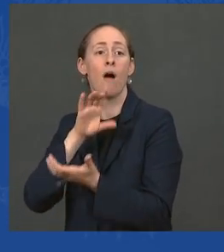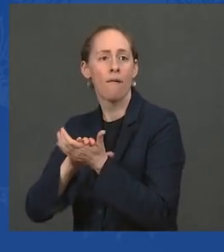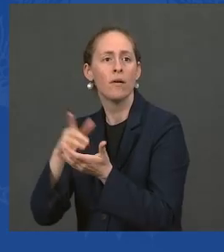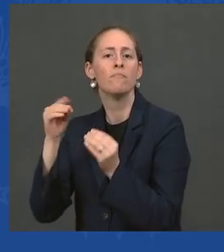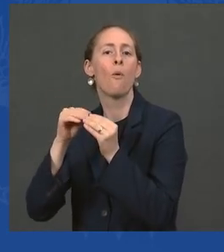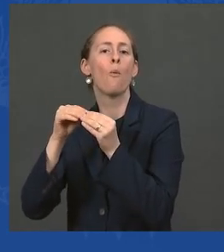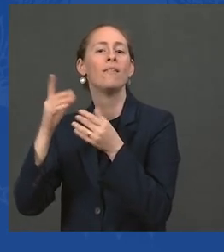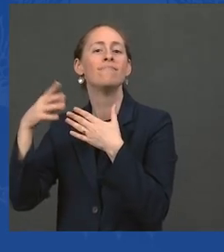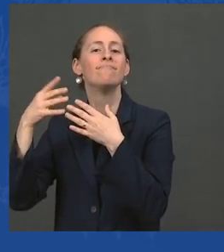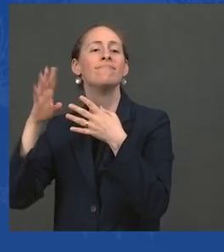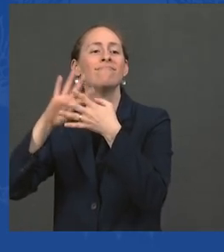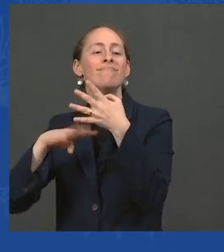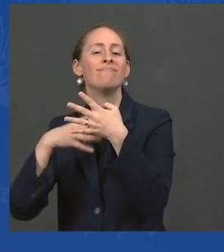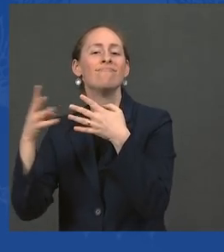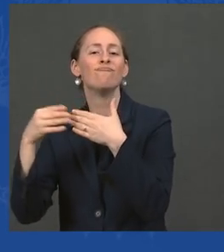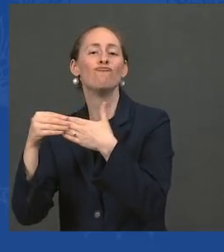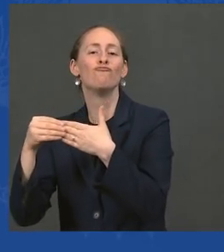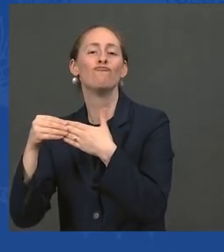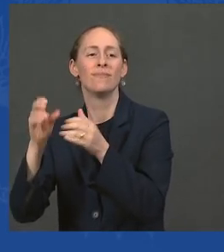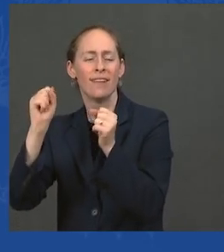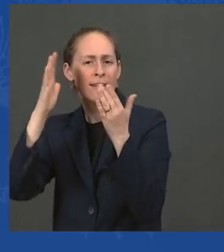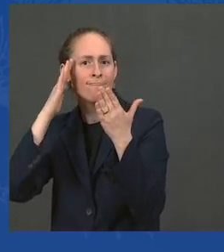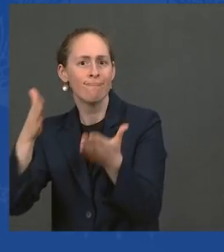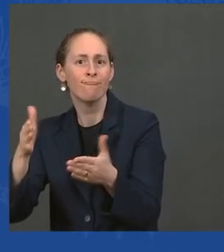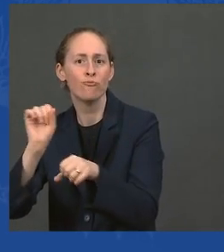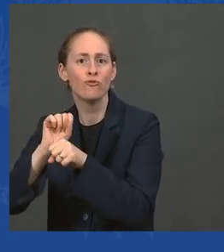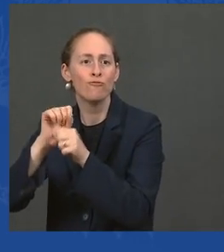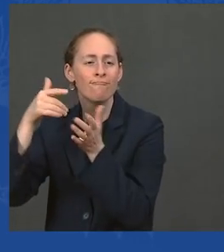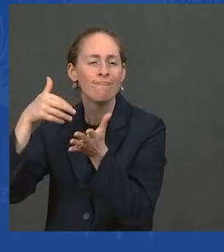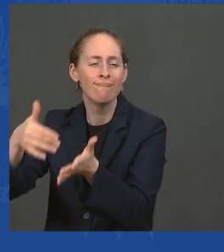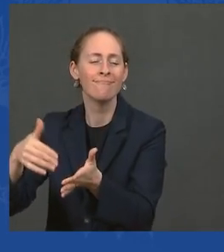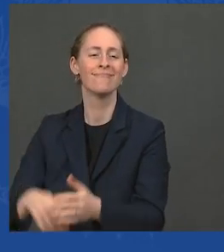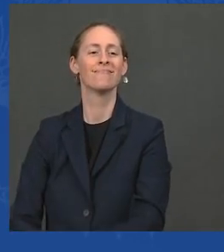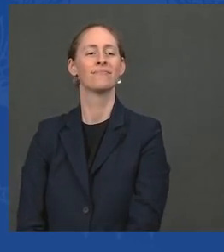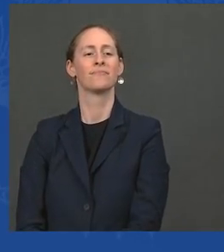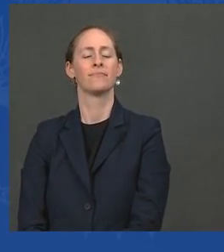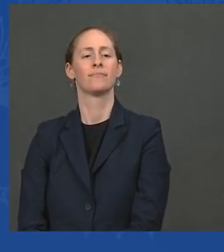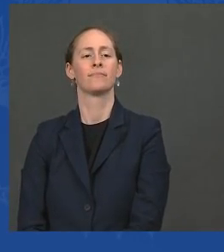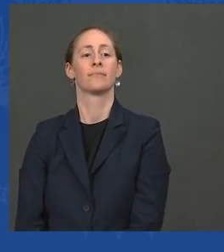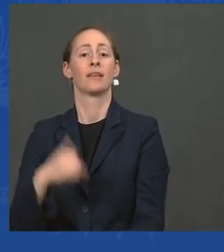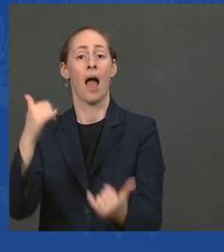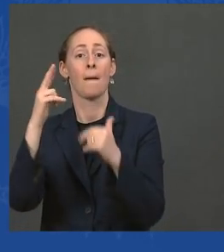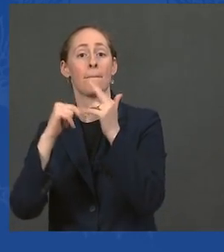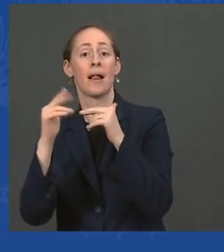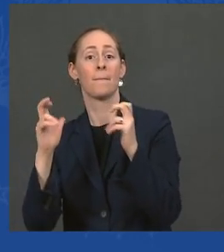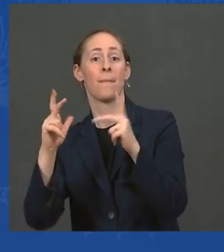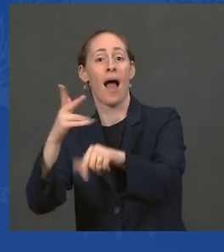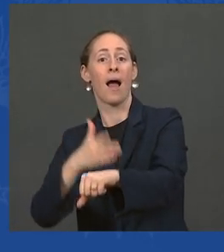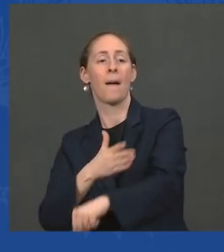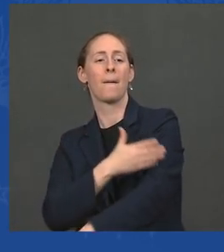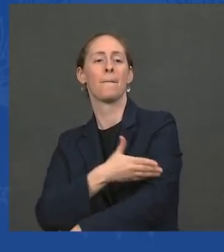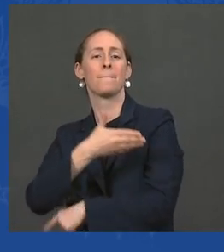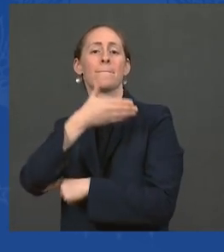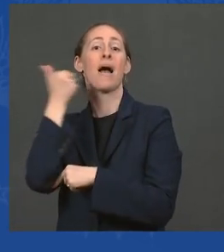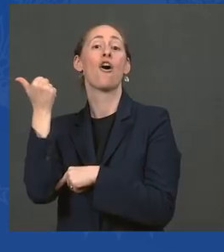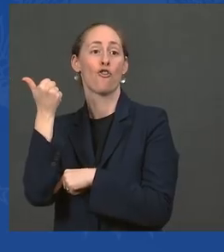President Biden's Build Back Better act would extend the child tax credit and invest more in child care,